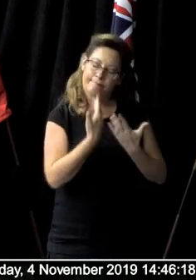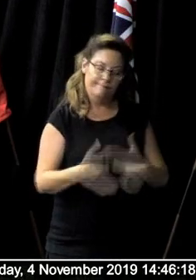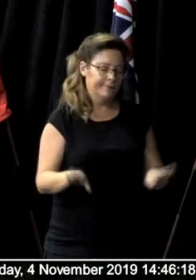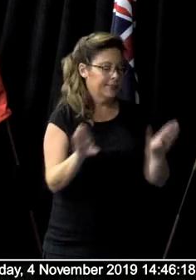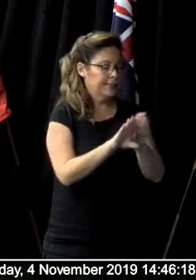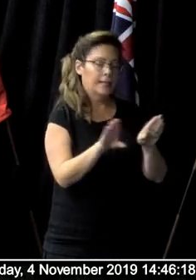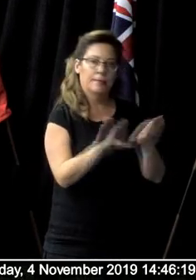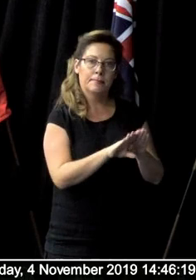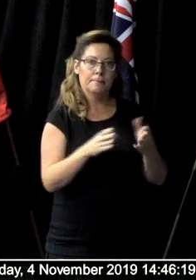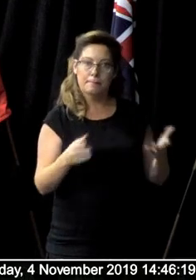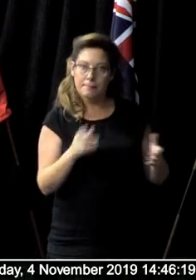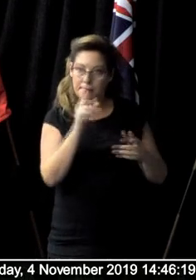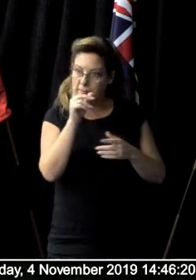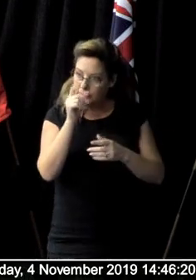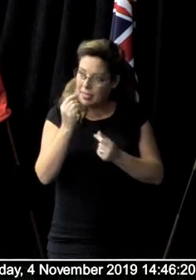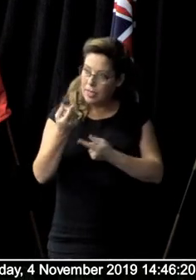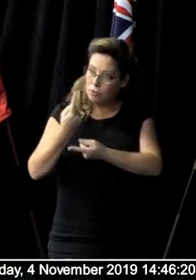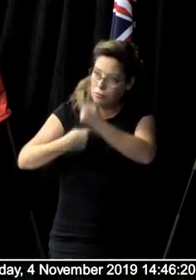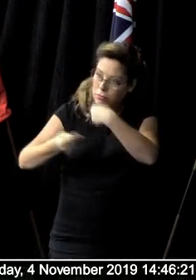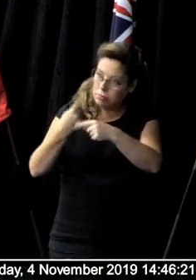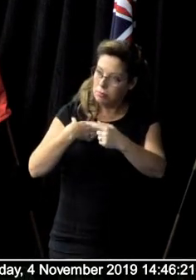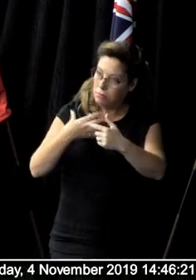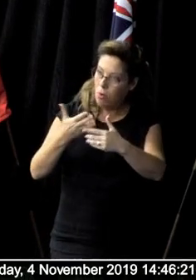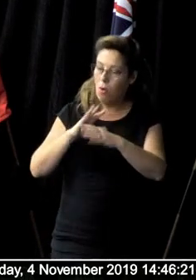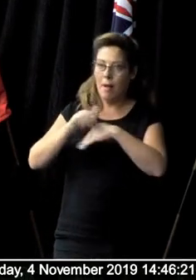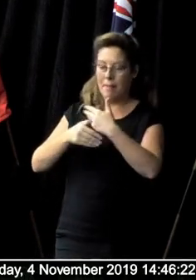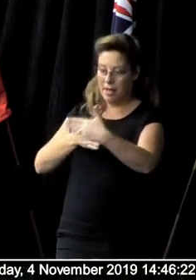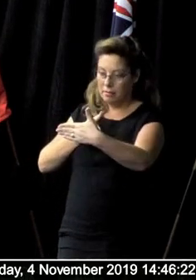All right. Is there anything you wish to add at this point in respect of those enrolment barriers?